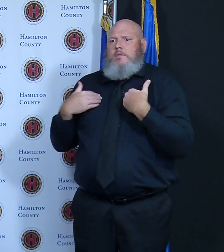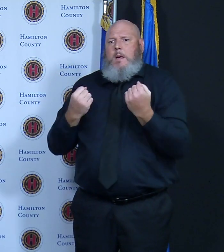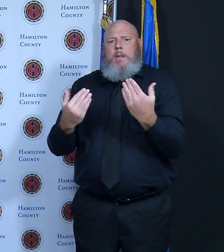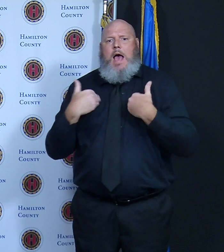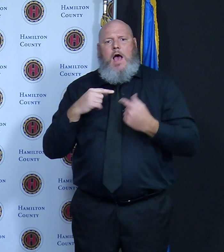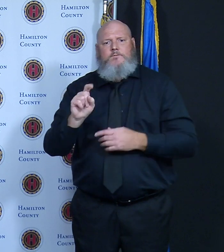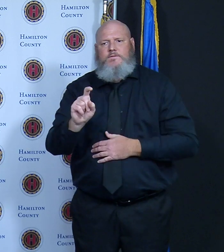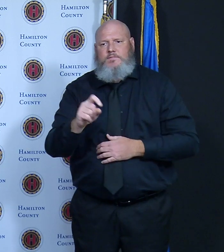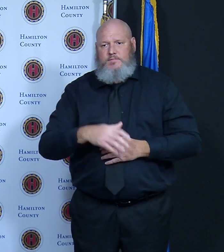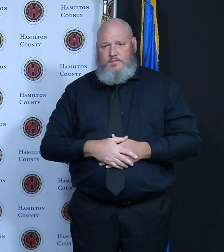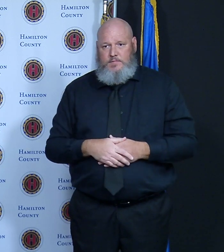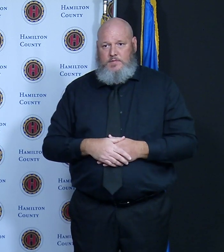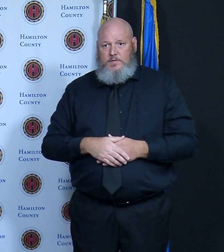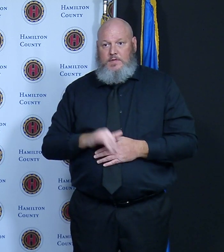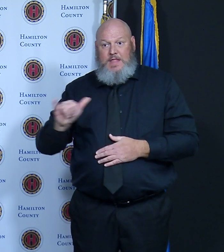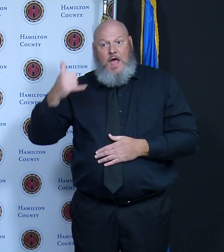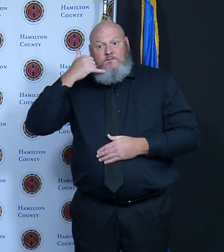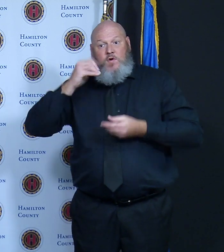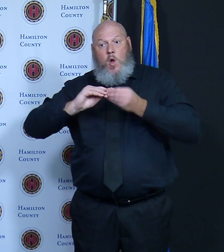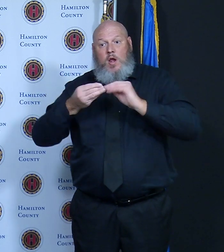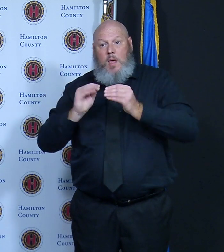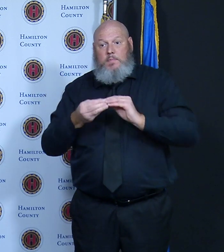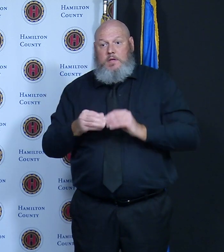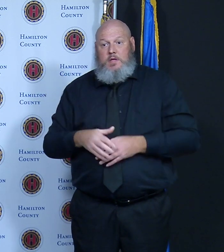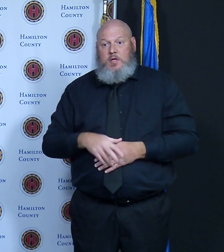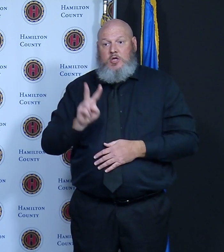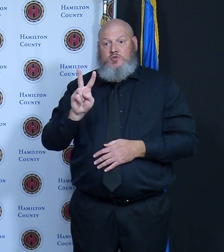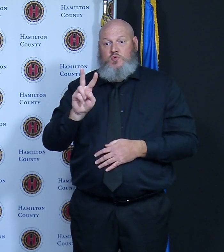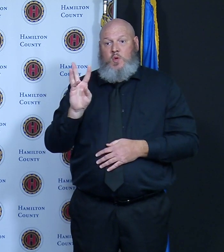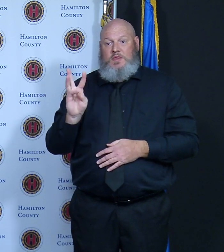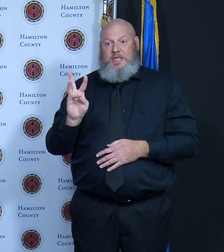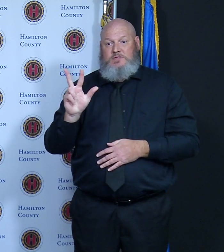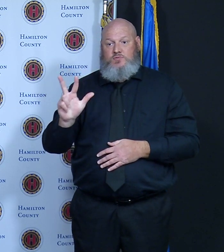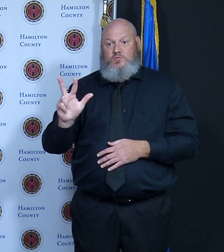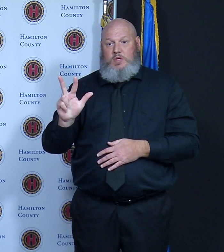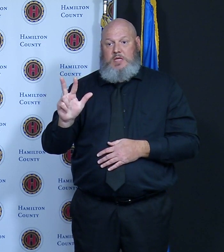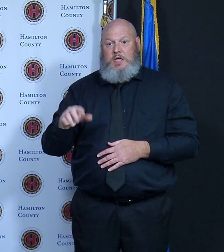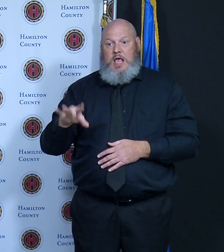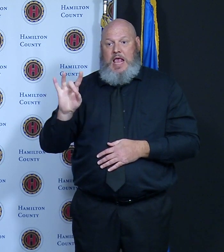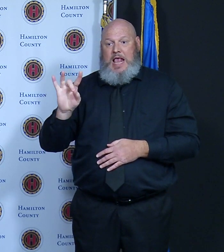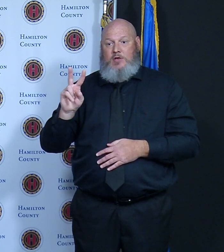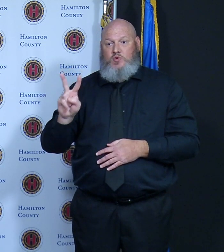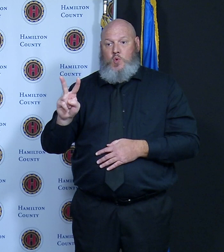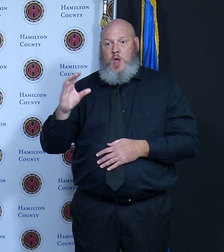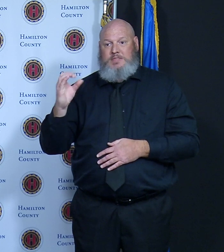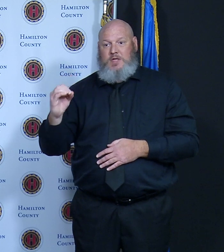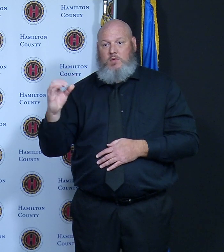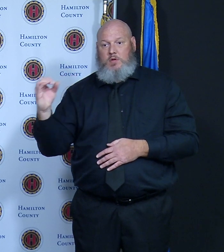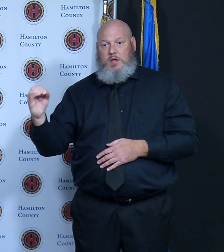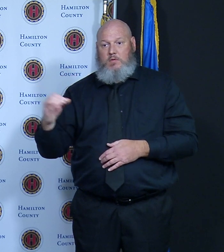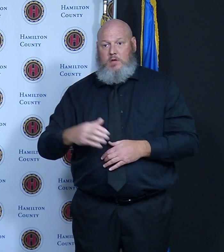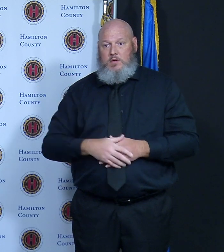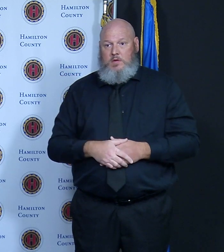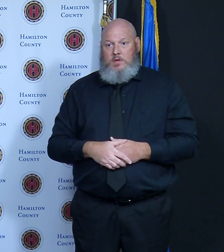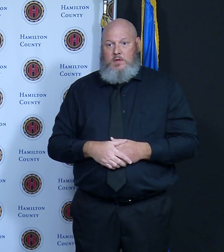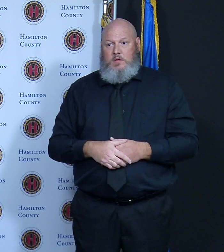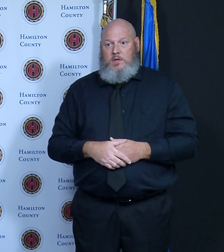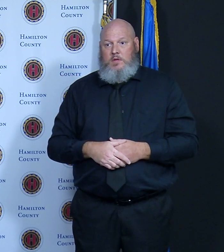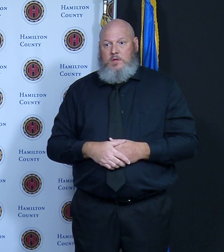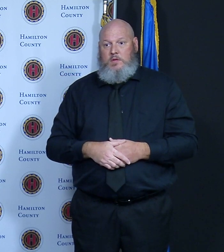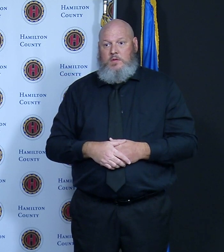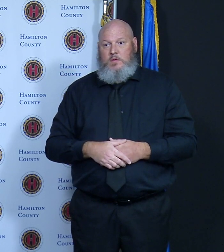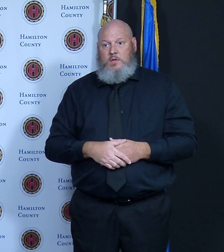263-8200 to see if what you have is appropriate to be donated I do not have